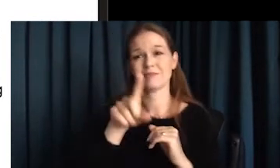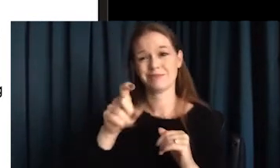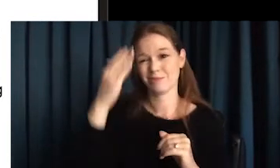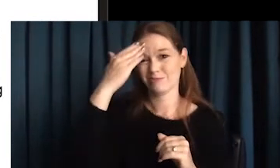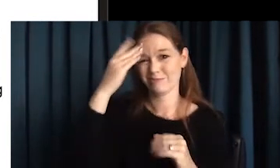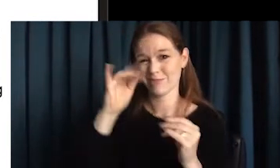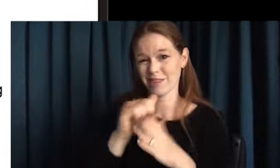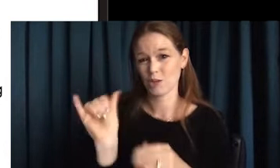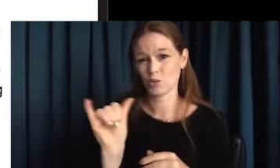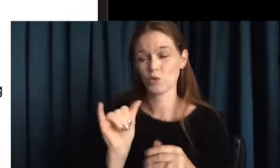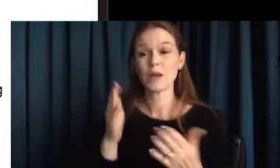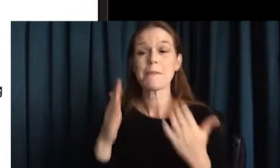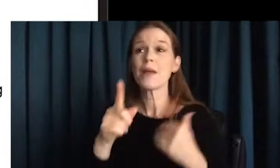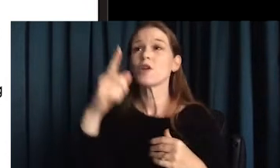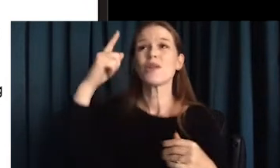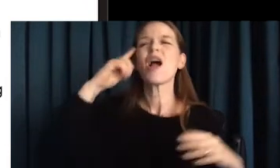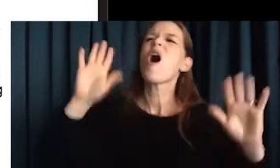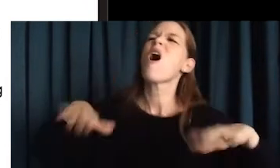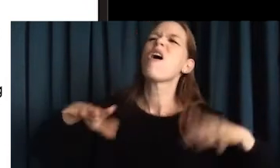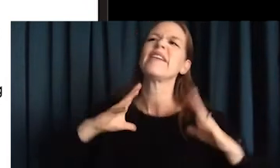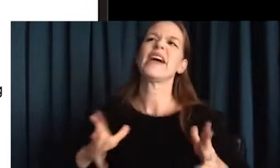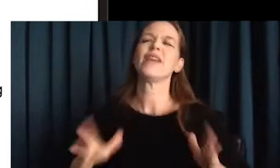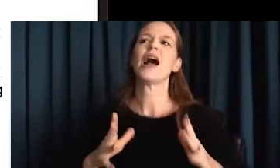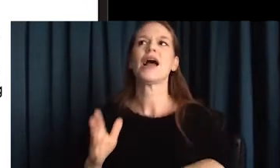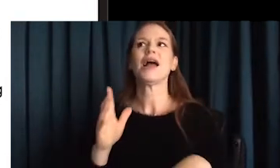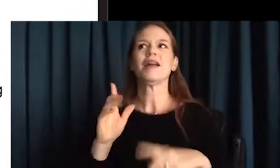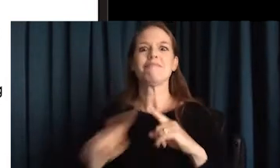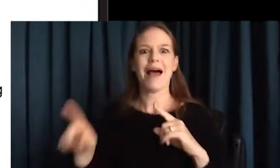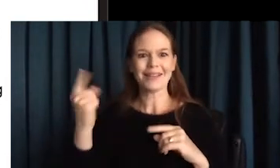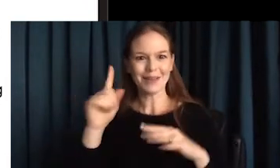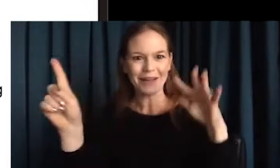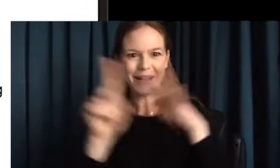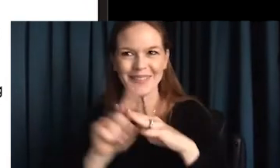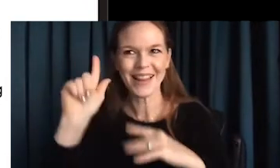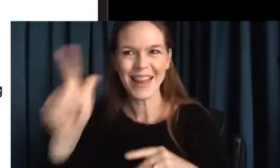think that you need to know until something comes up. So just having awareness to them will really